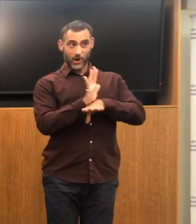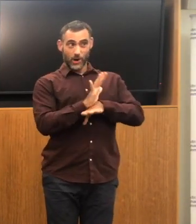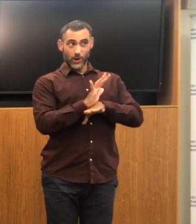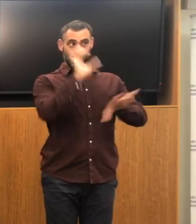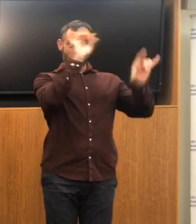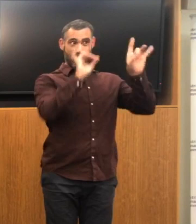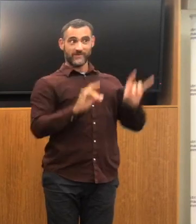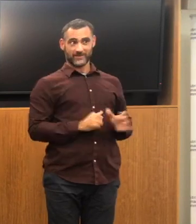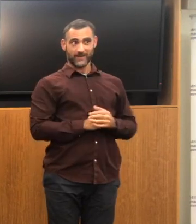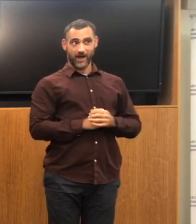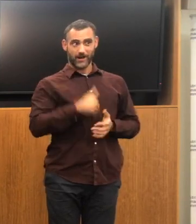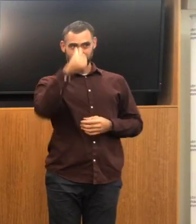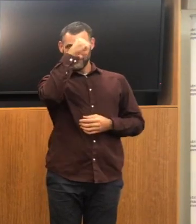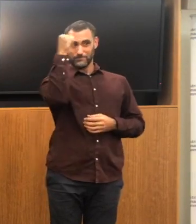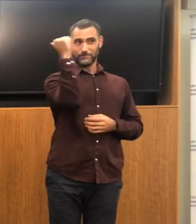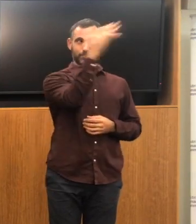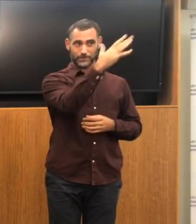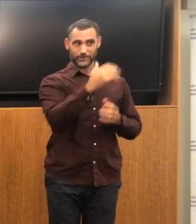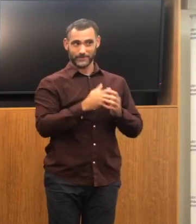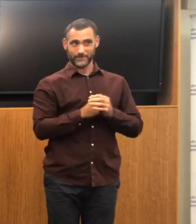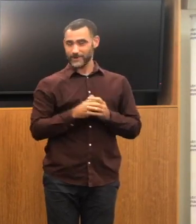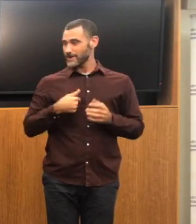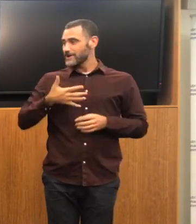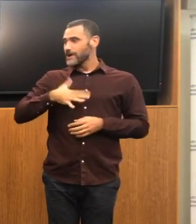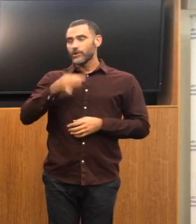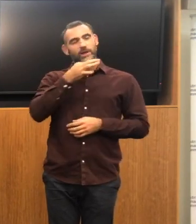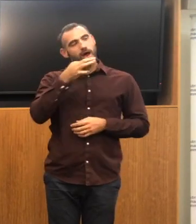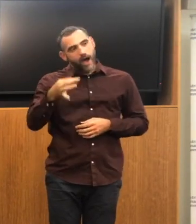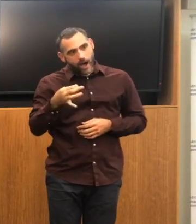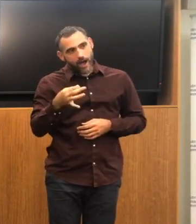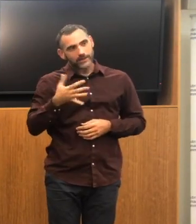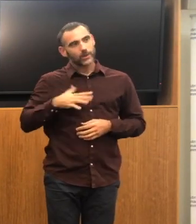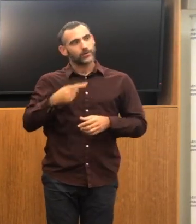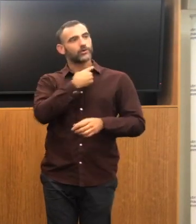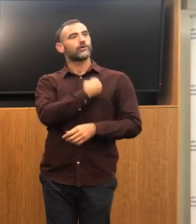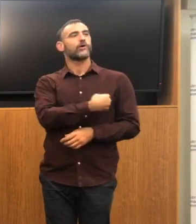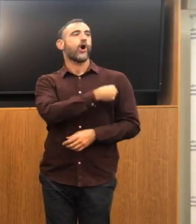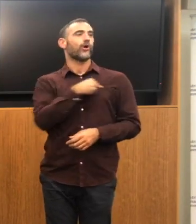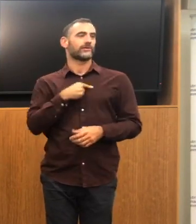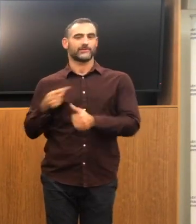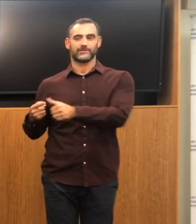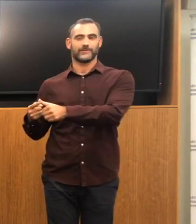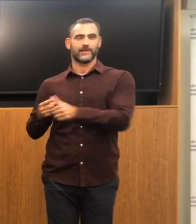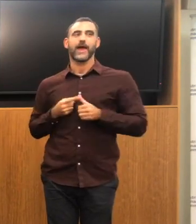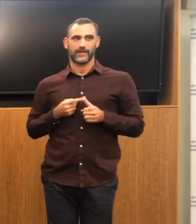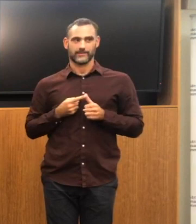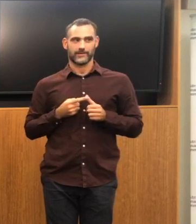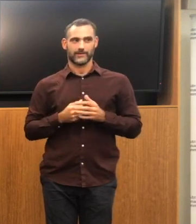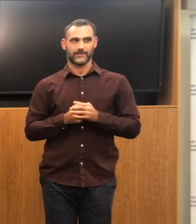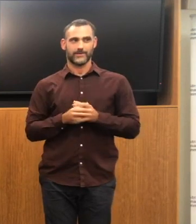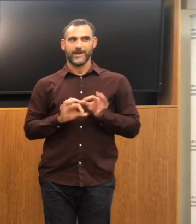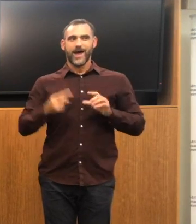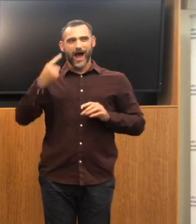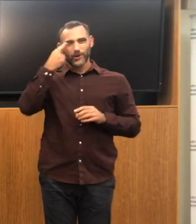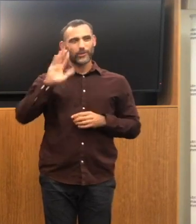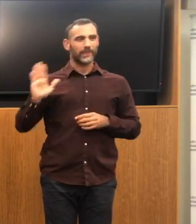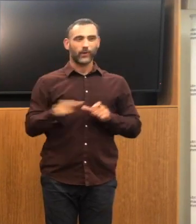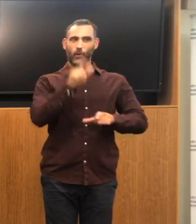a very honest answer to the next question. Because, I have an inkling that not all movie stars like Australia as much as they claim to like it.